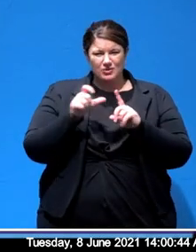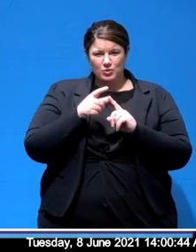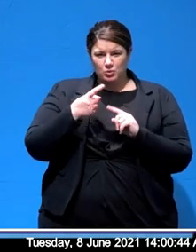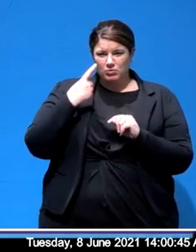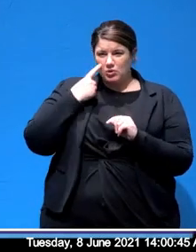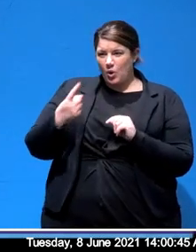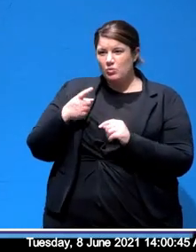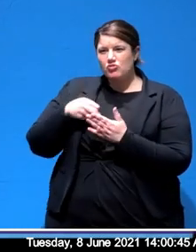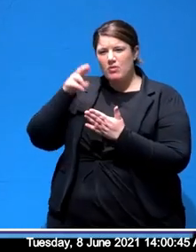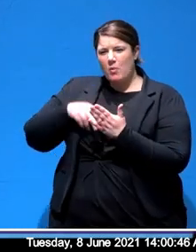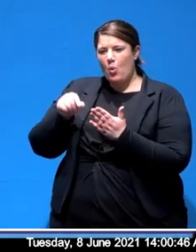At times, yes.